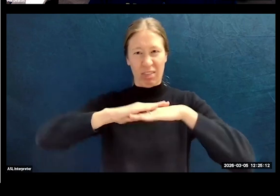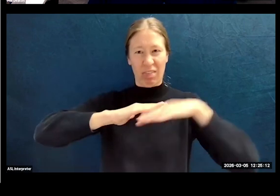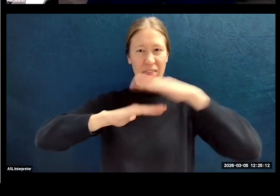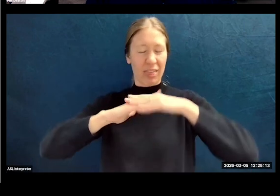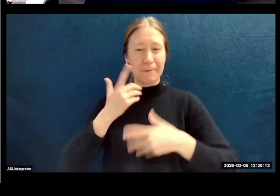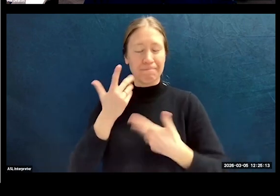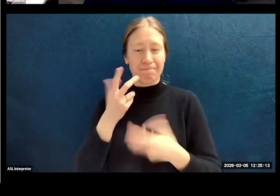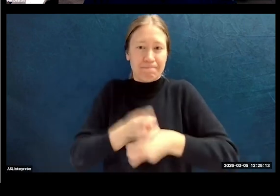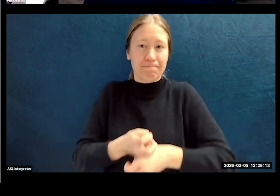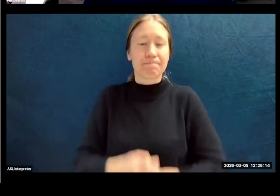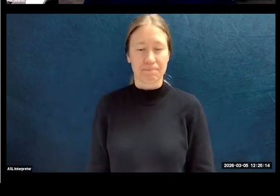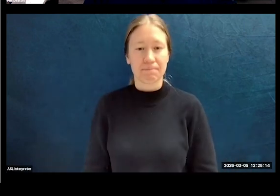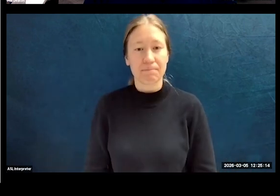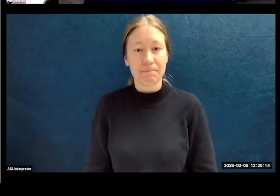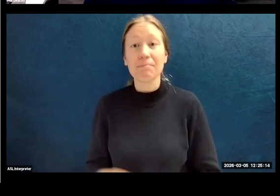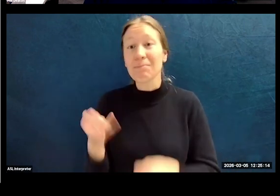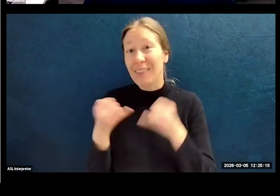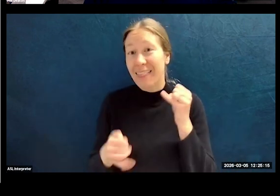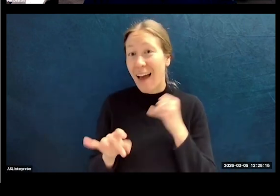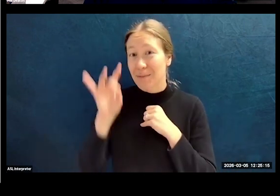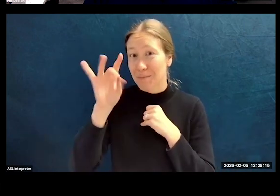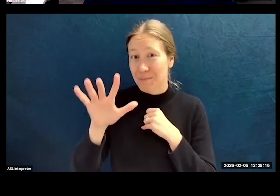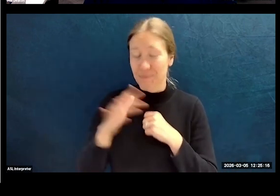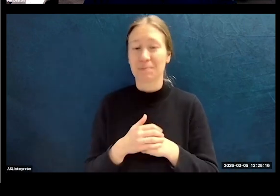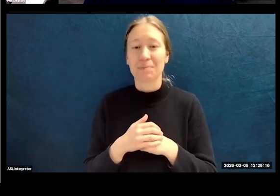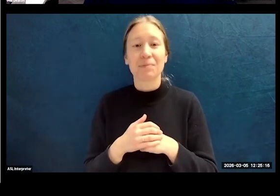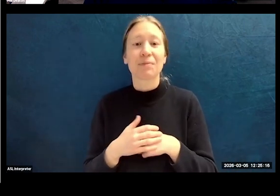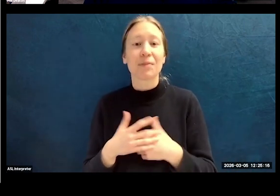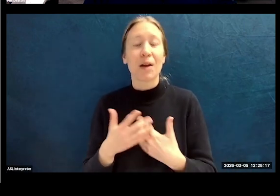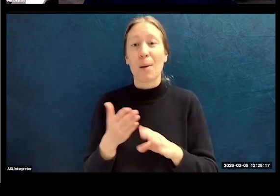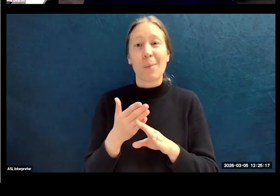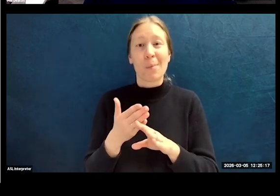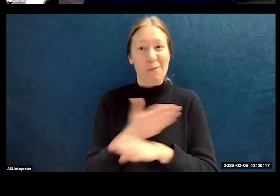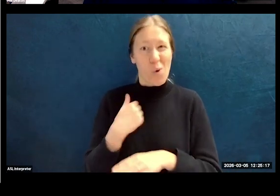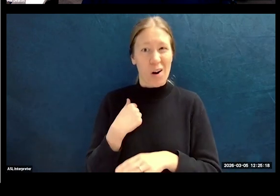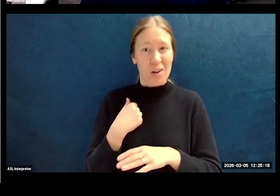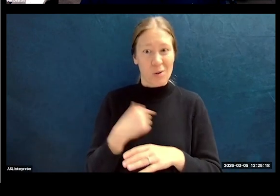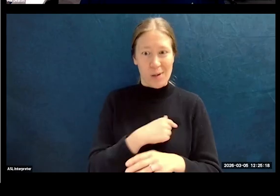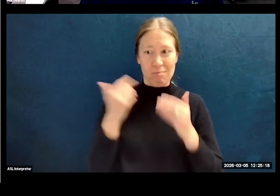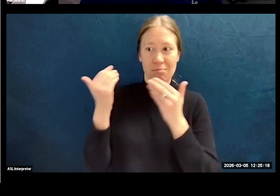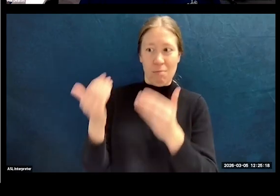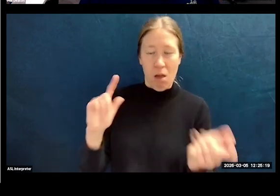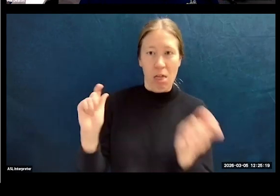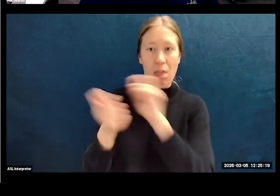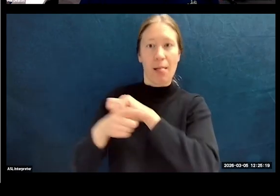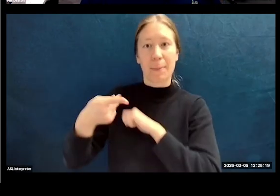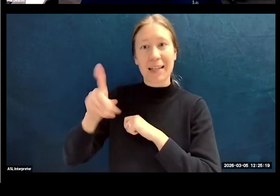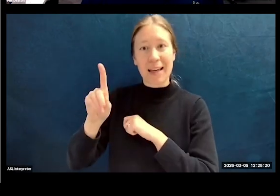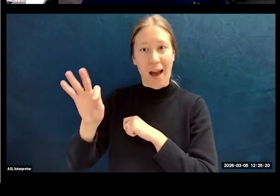And then finally, an additional tip that we recommend before going over to PDF is ensuring that you've already selected a legible typeface,